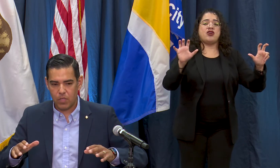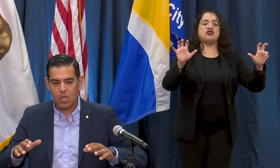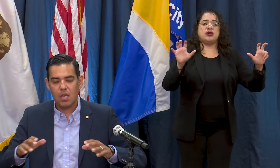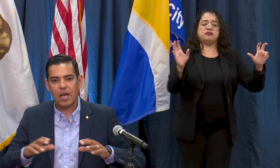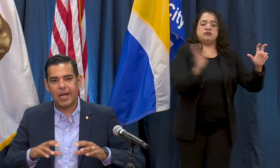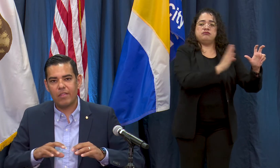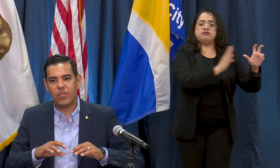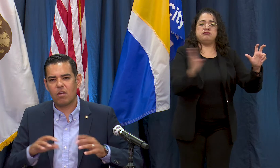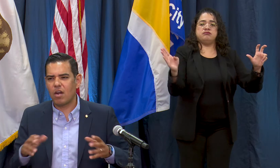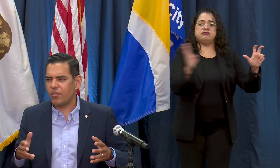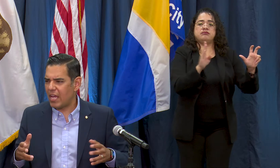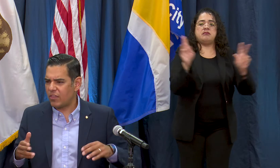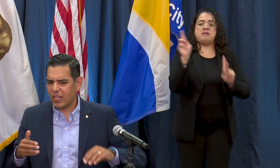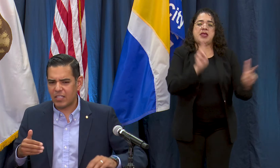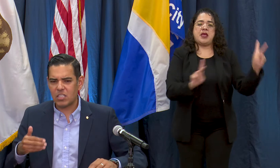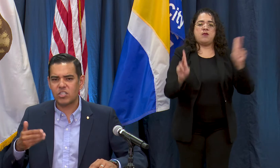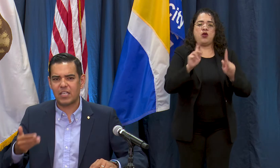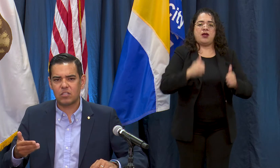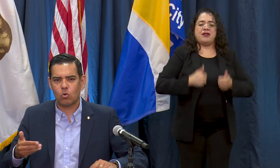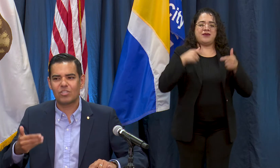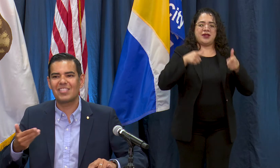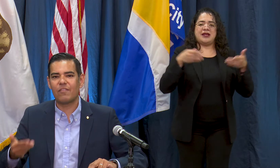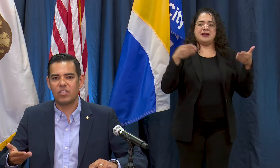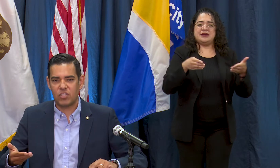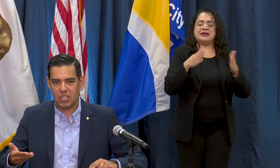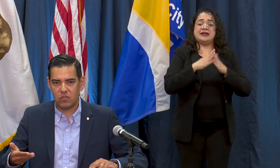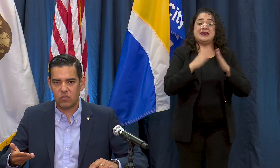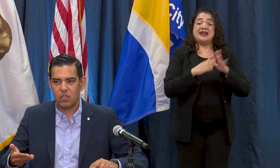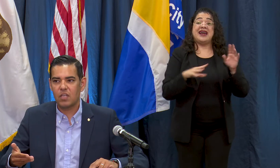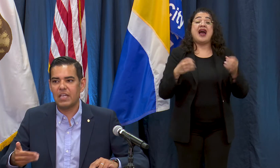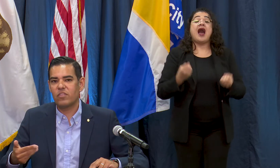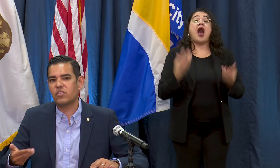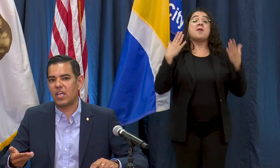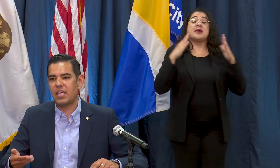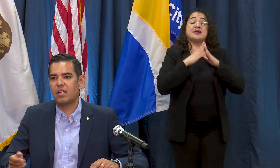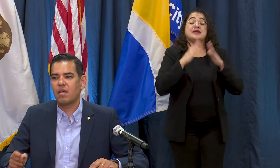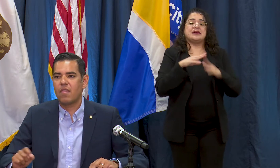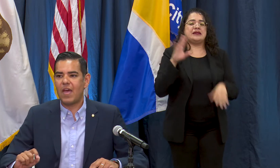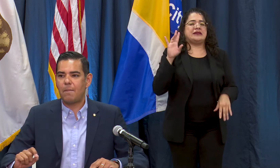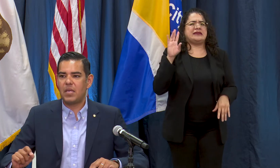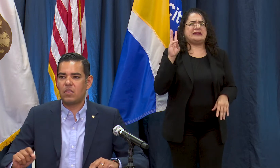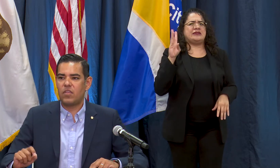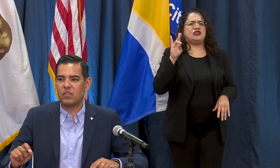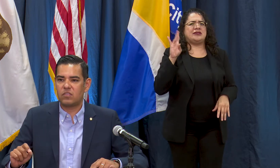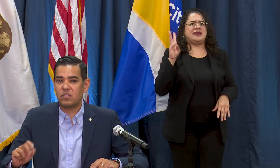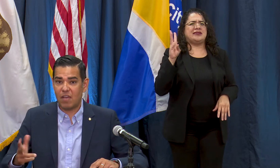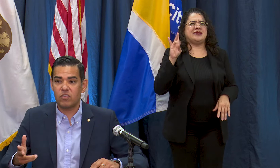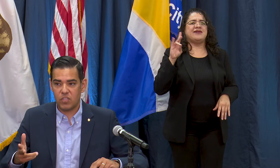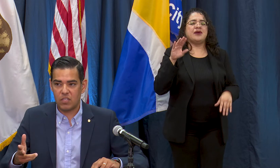there are they think six or seven cities in the state that meet this, seven cities,